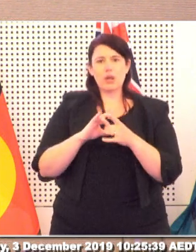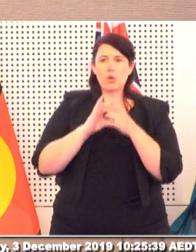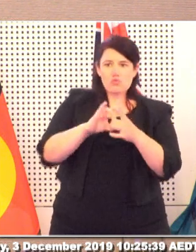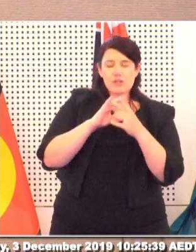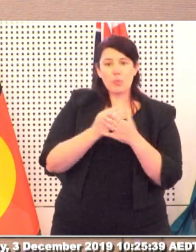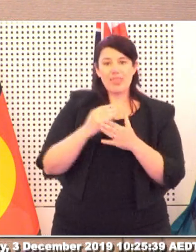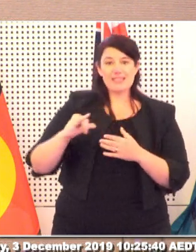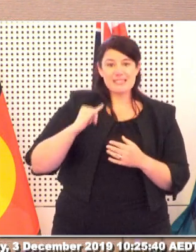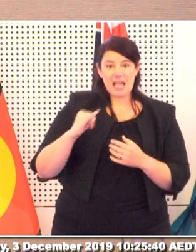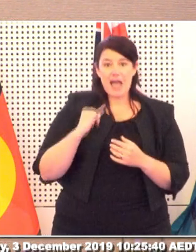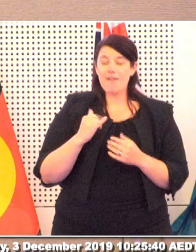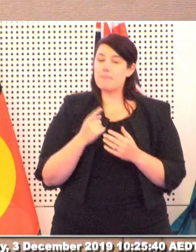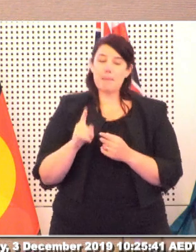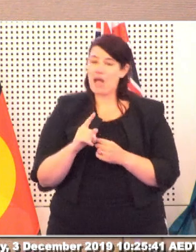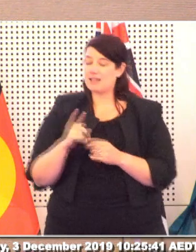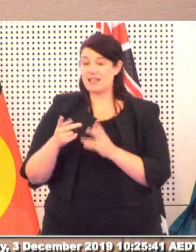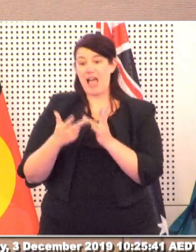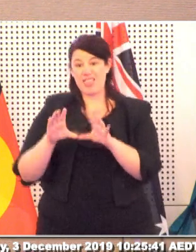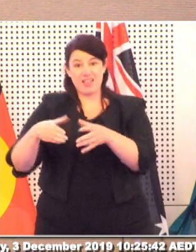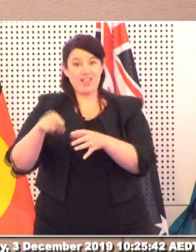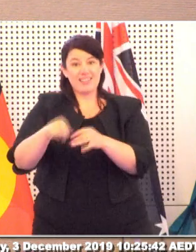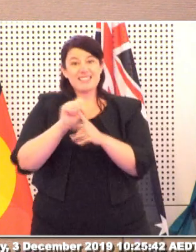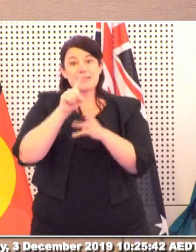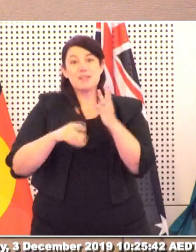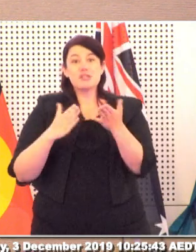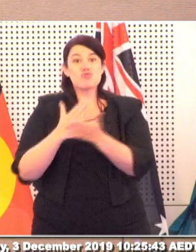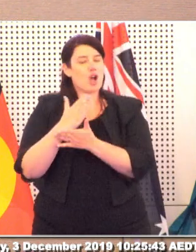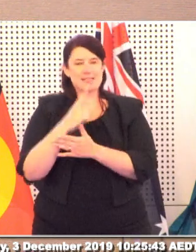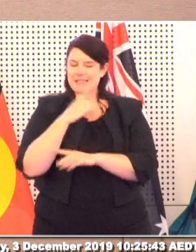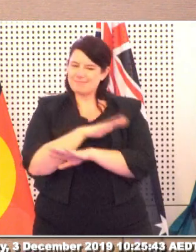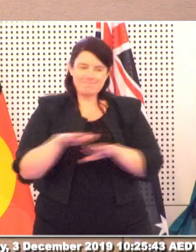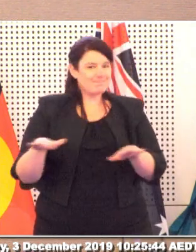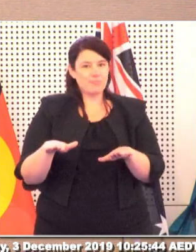But many disability rights organisations have objected the development of such a